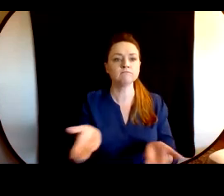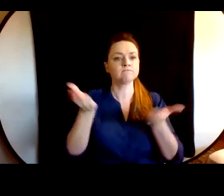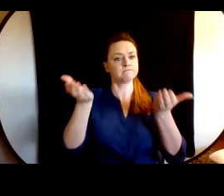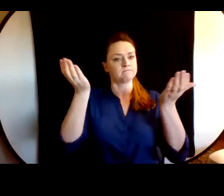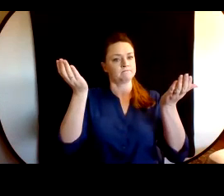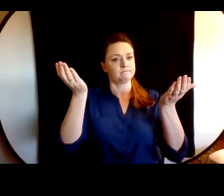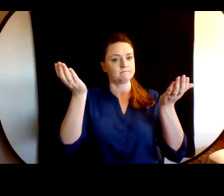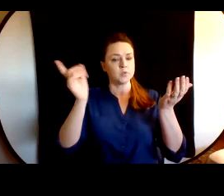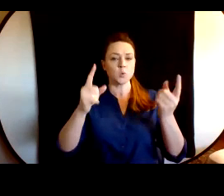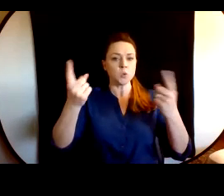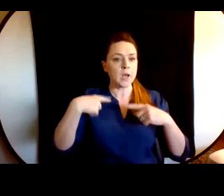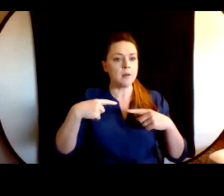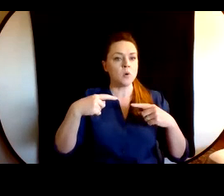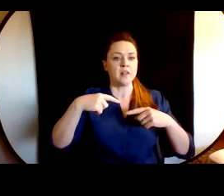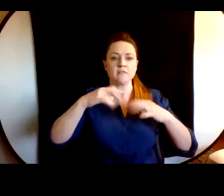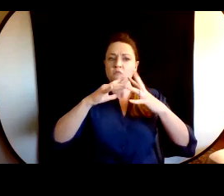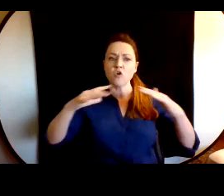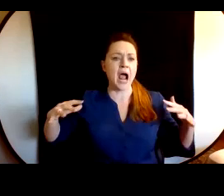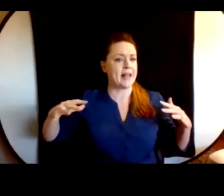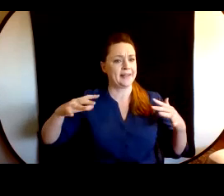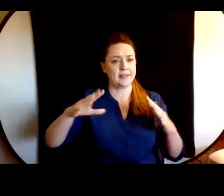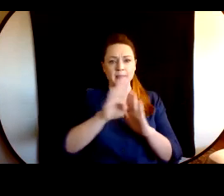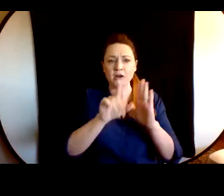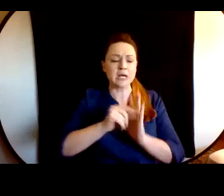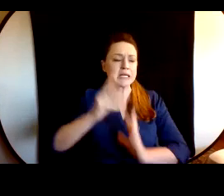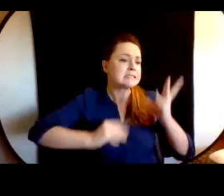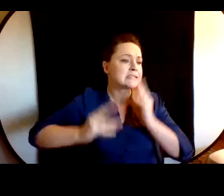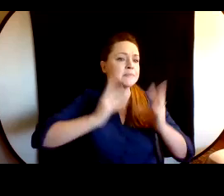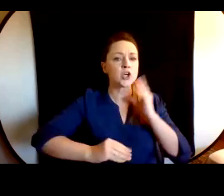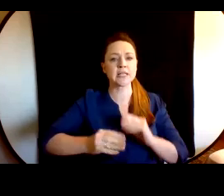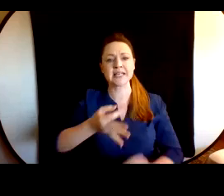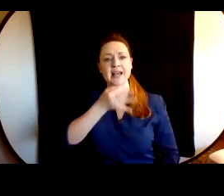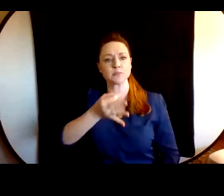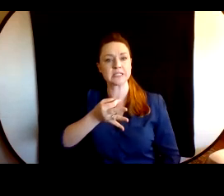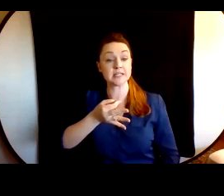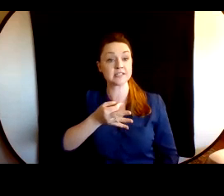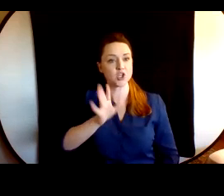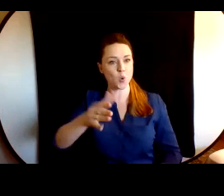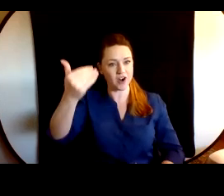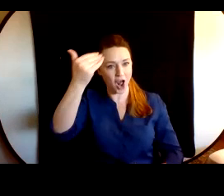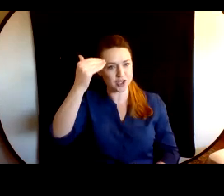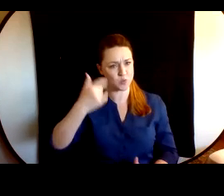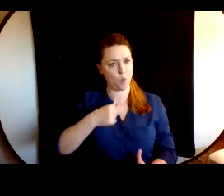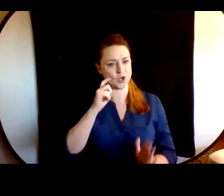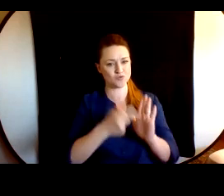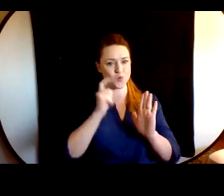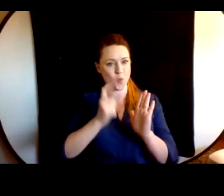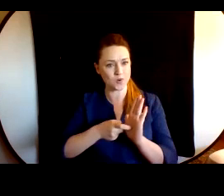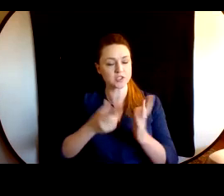with a wide variety of experiences and expertise. And I think that that should be acknowledged and there should be space made for that.